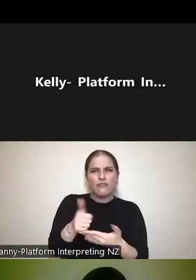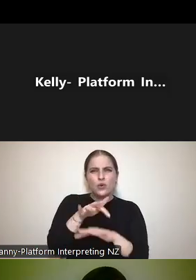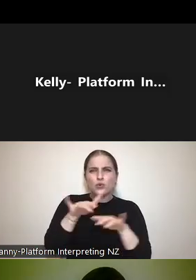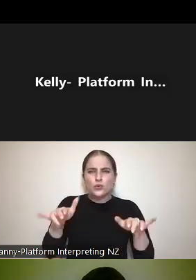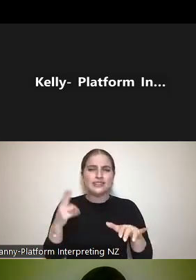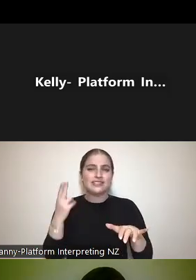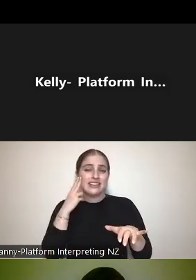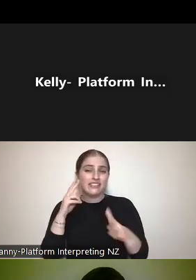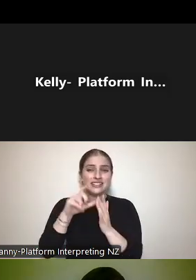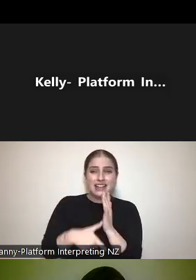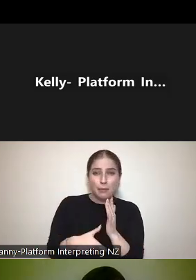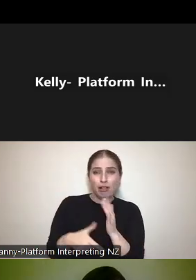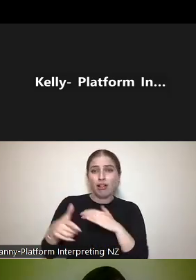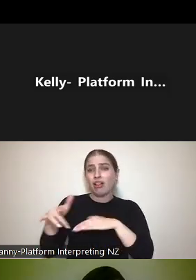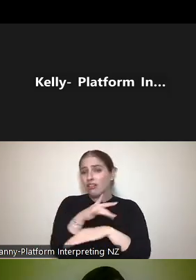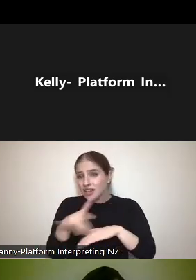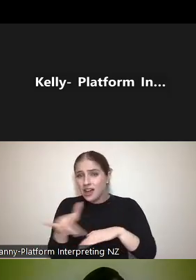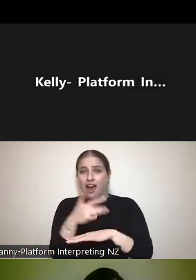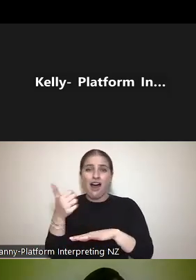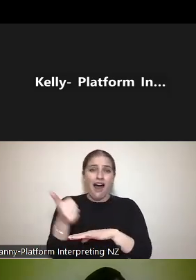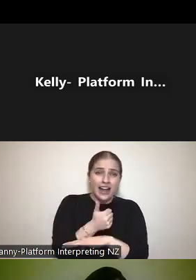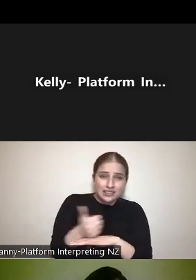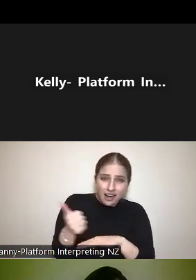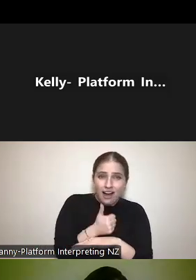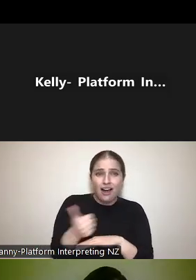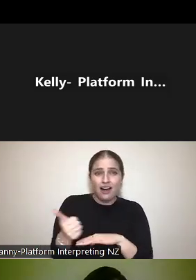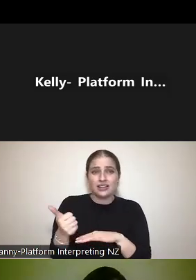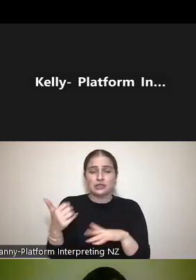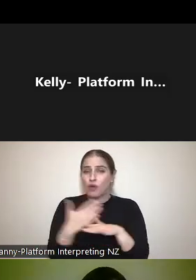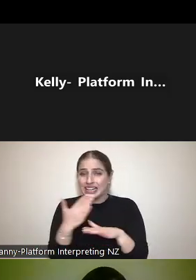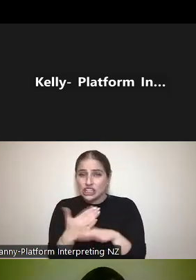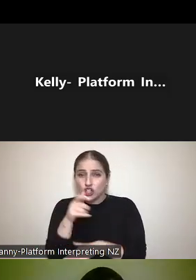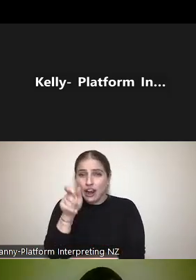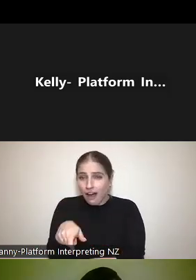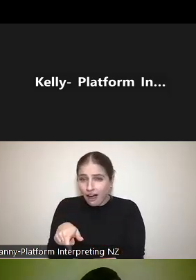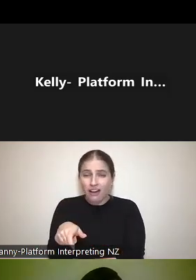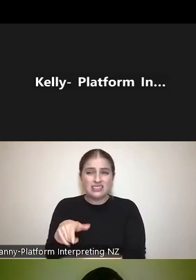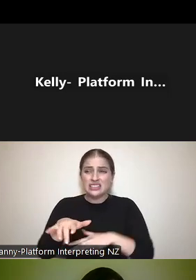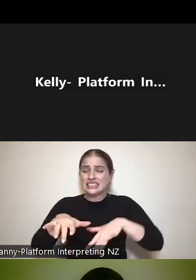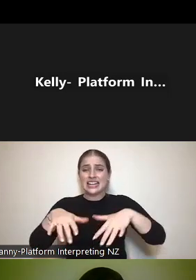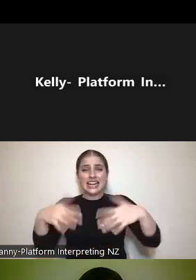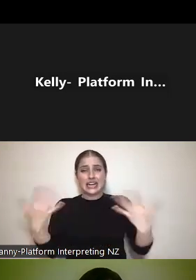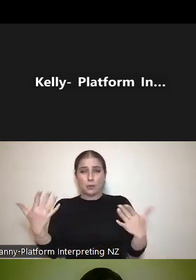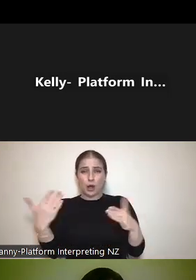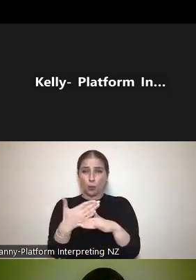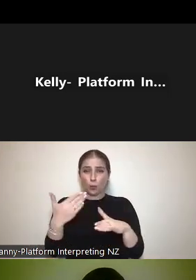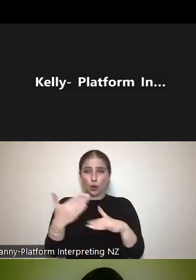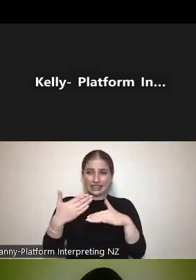practitioners, actors, anyone in the position of being inside that rehearsal room or on that